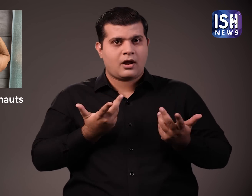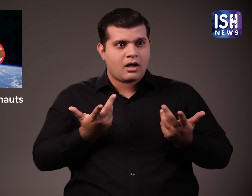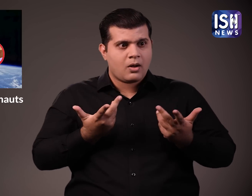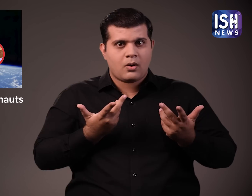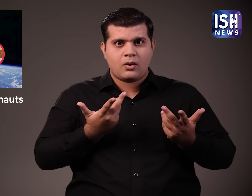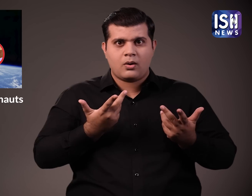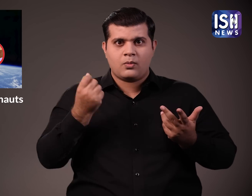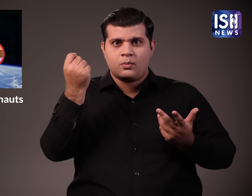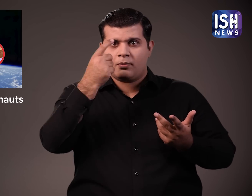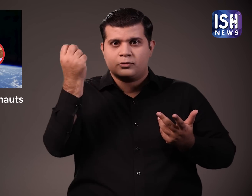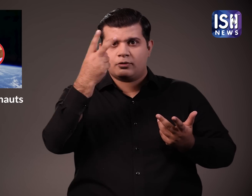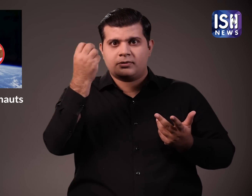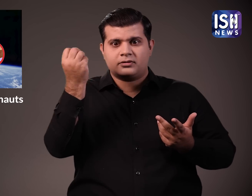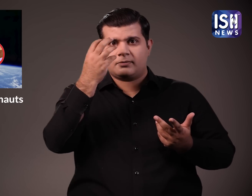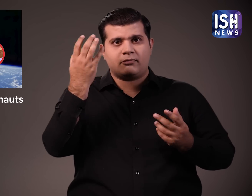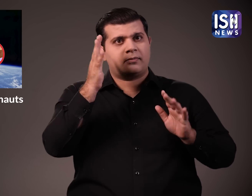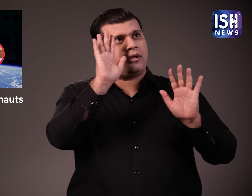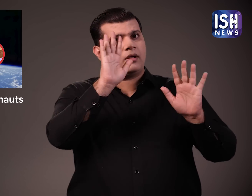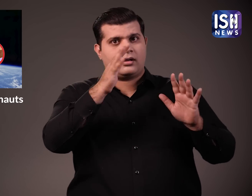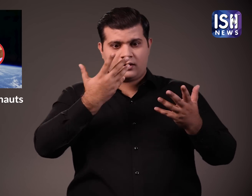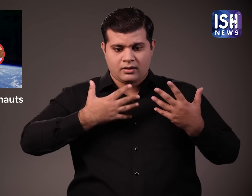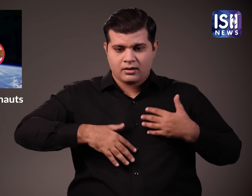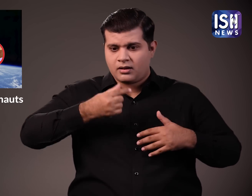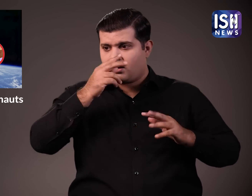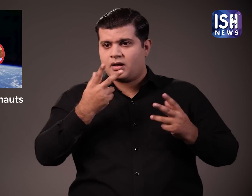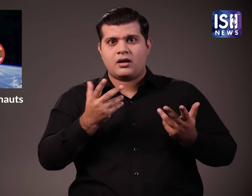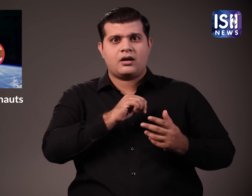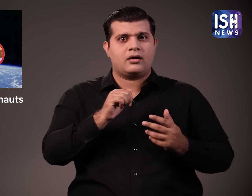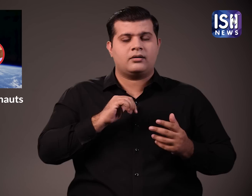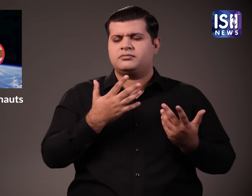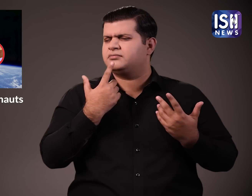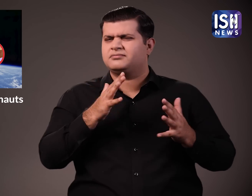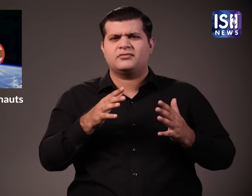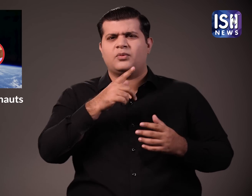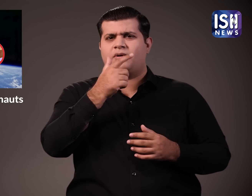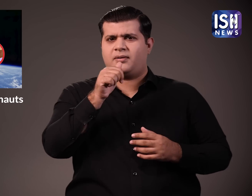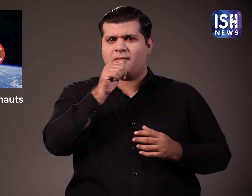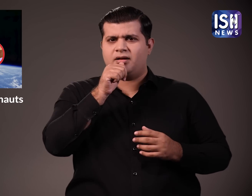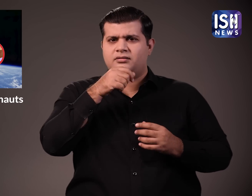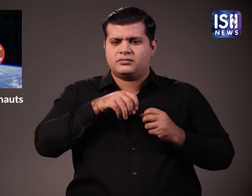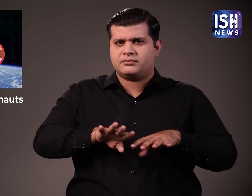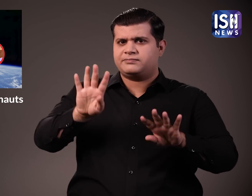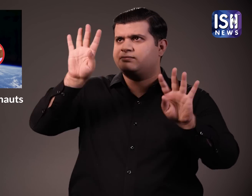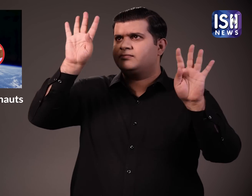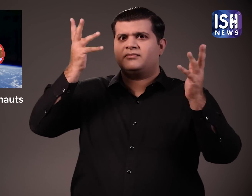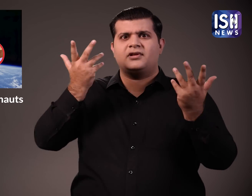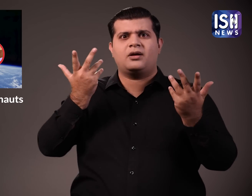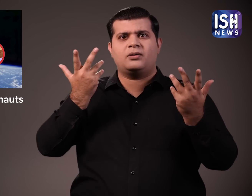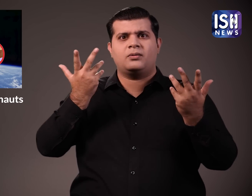How can you not have bath for 2-3 months? Because the water will float every where.